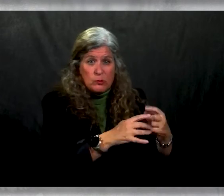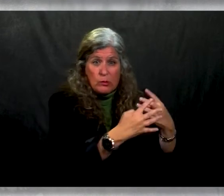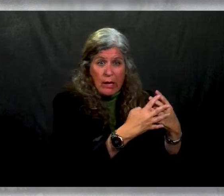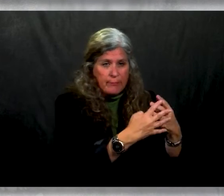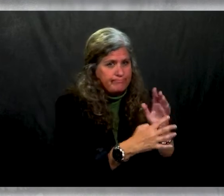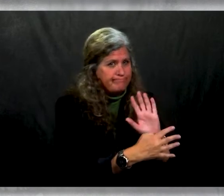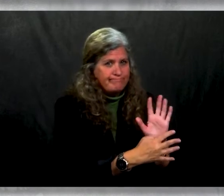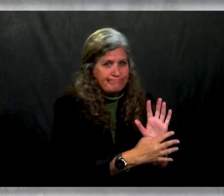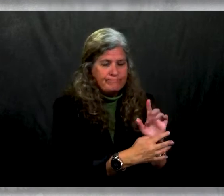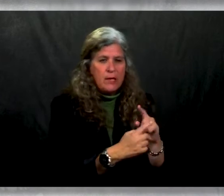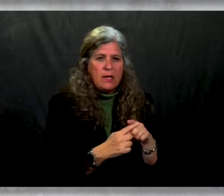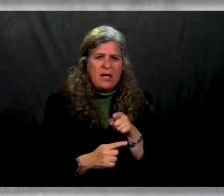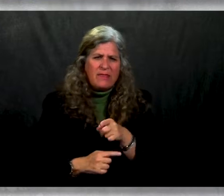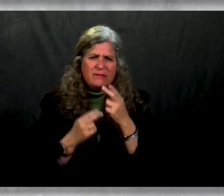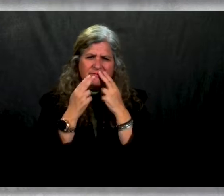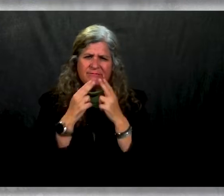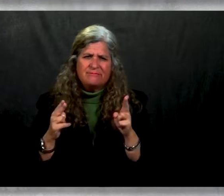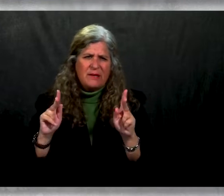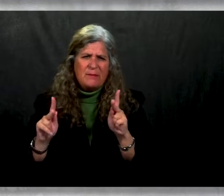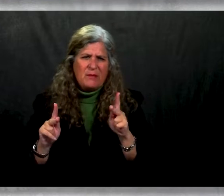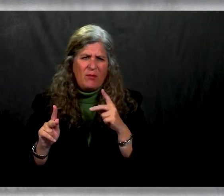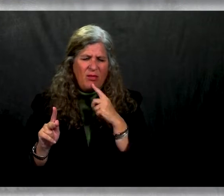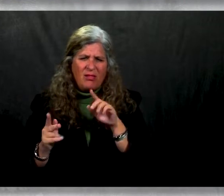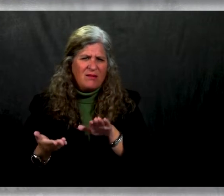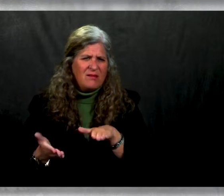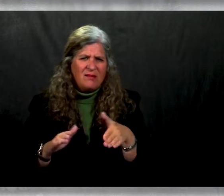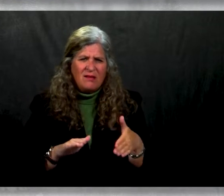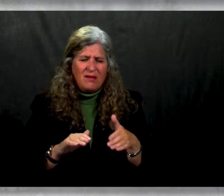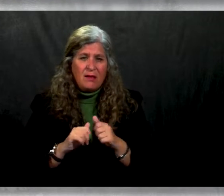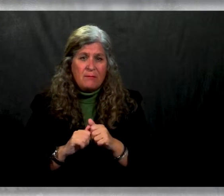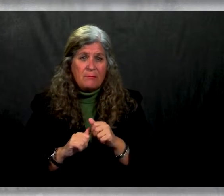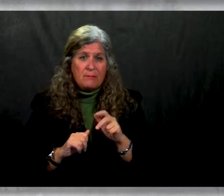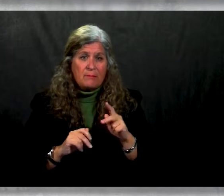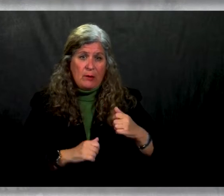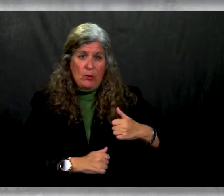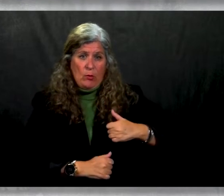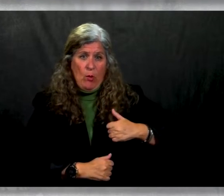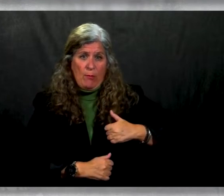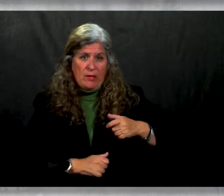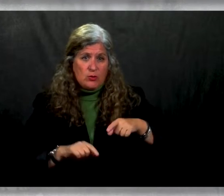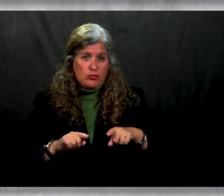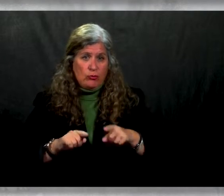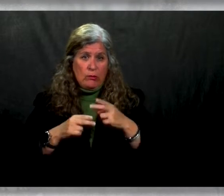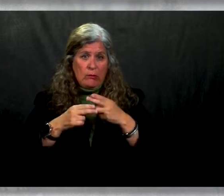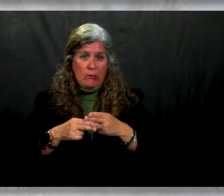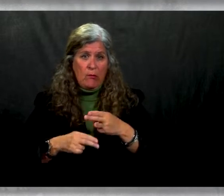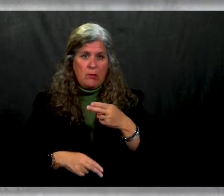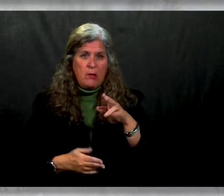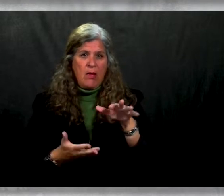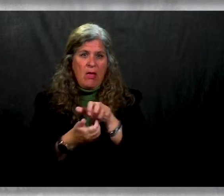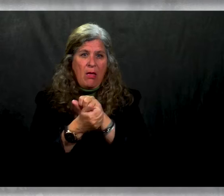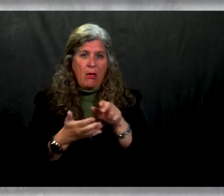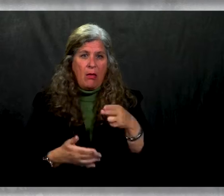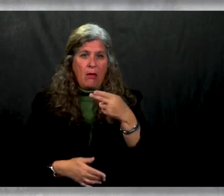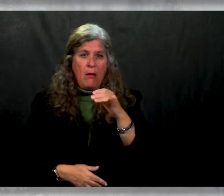These innocent victims perished at the hands of perpetrators during a period that is called the "Holocaust by Bullets."